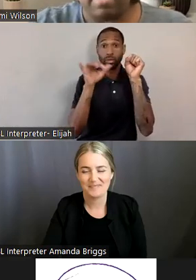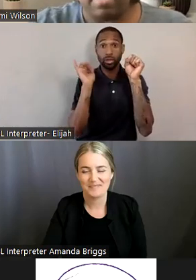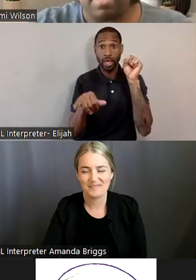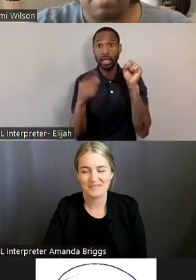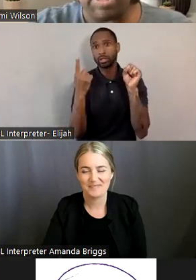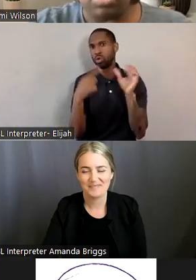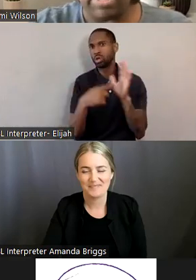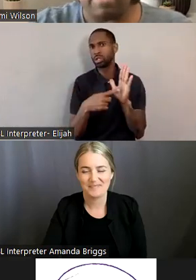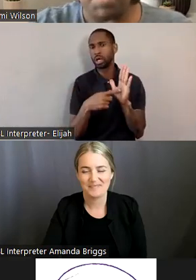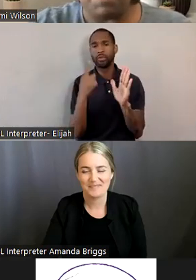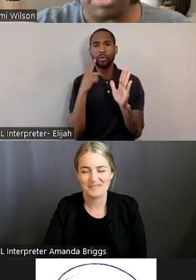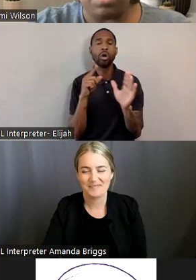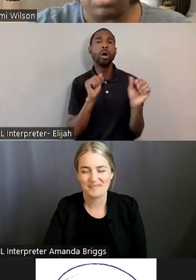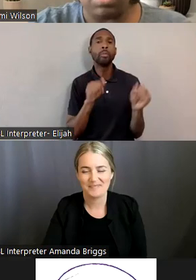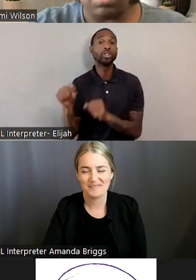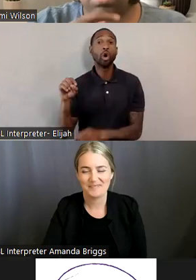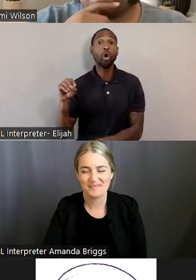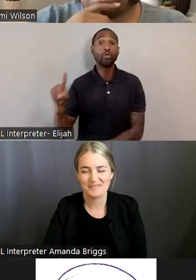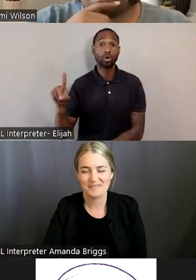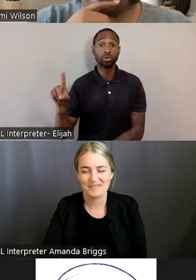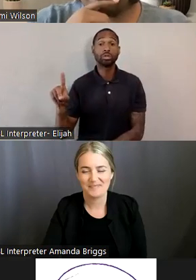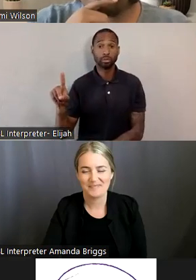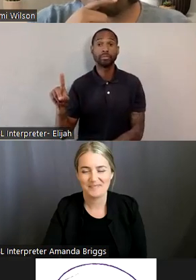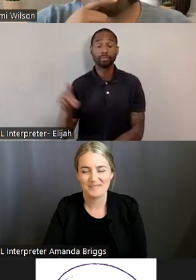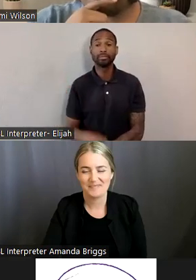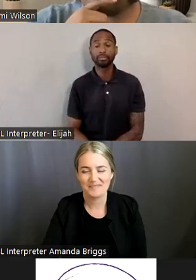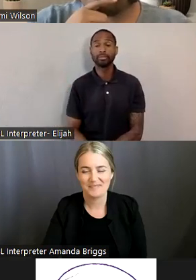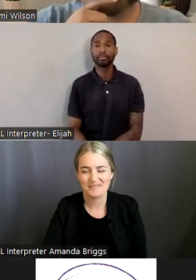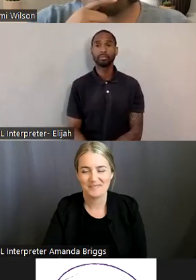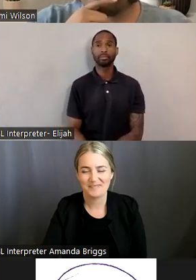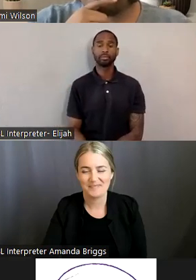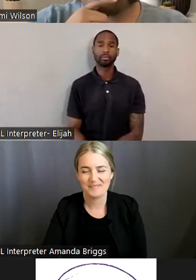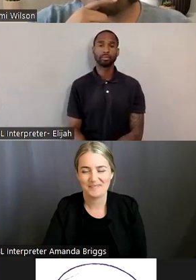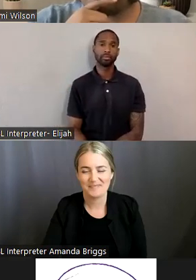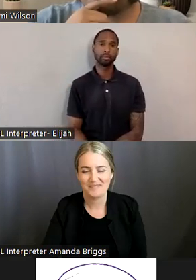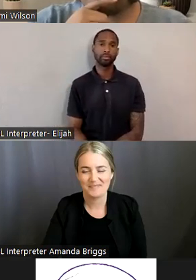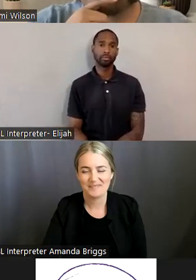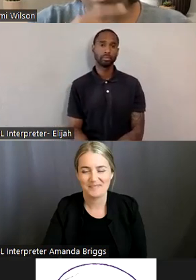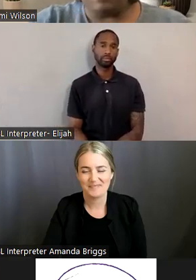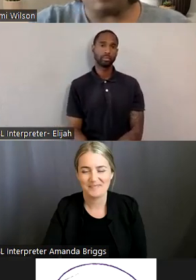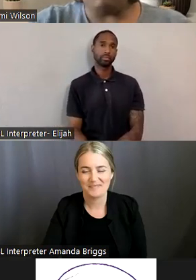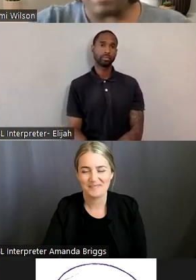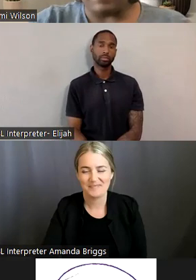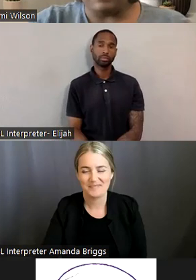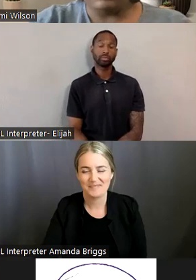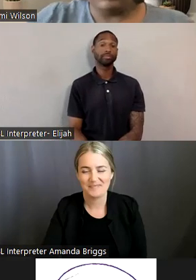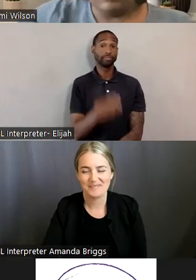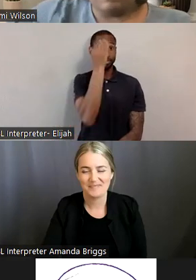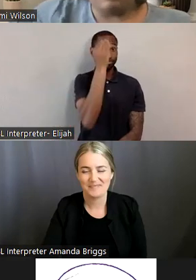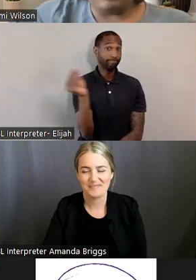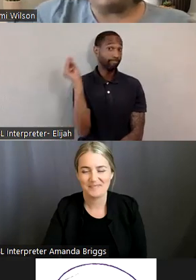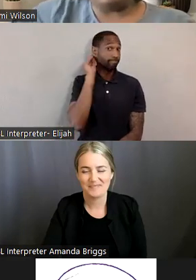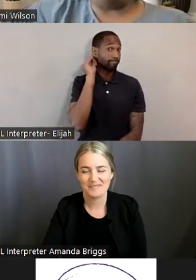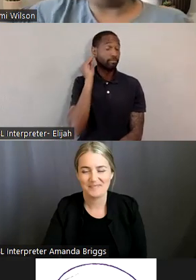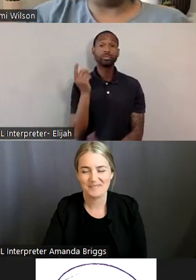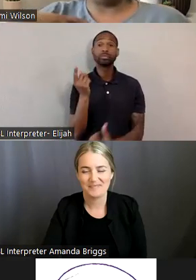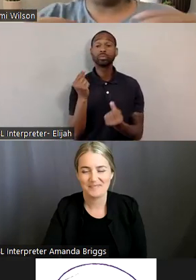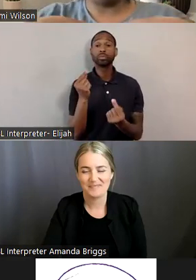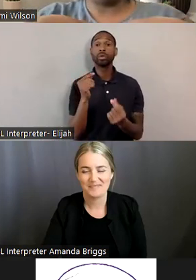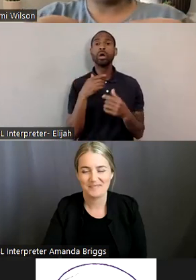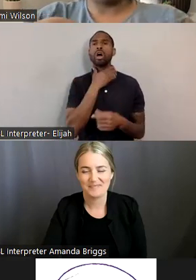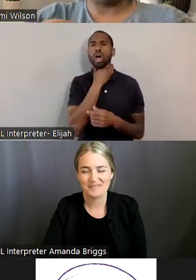A potential sign of overdose. Keep in mind that gurgling or snoring